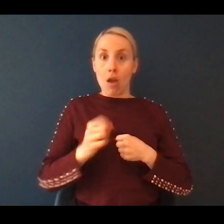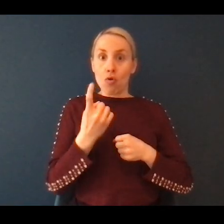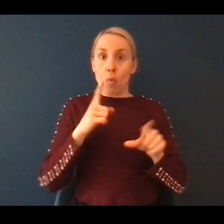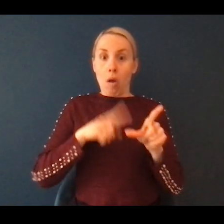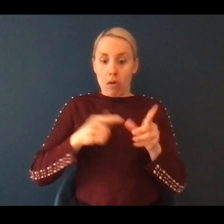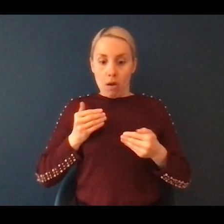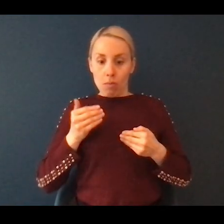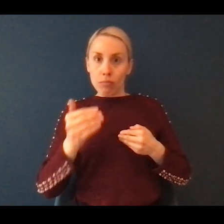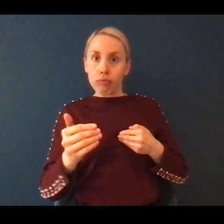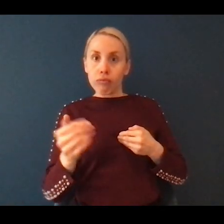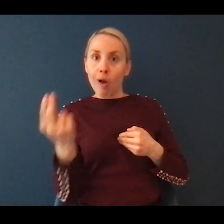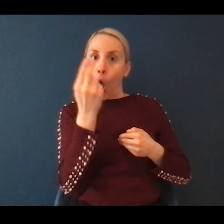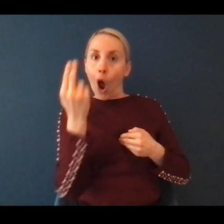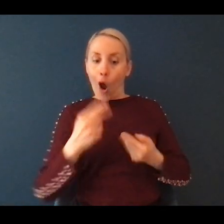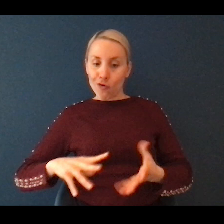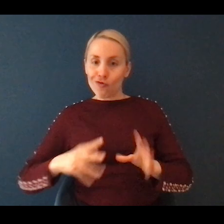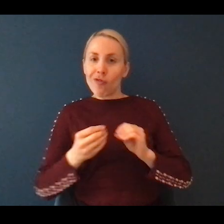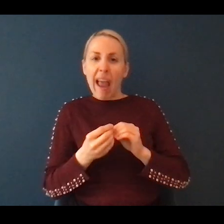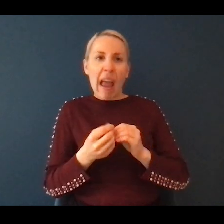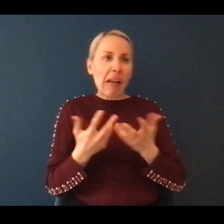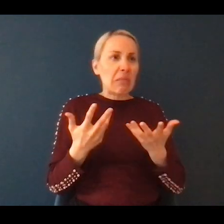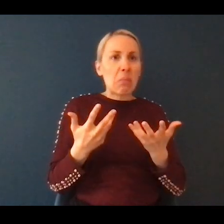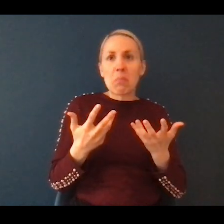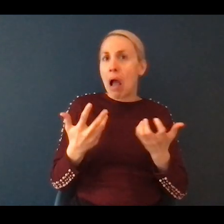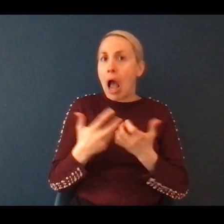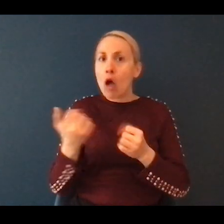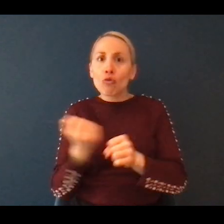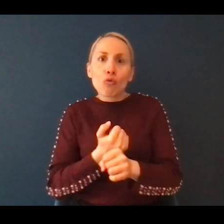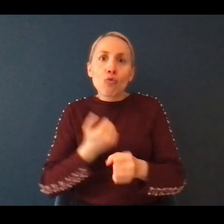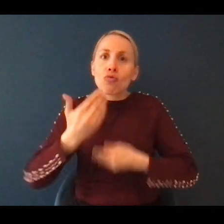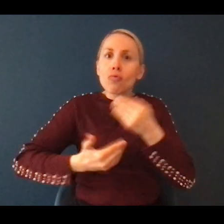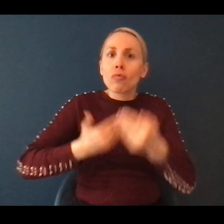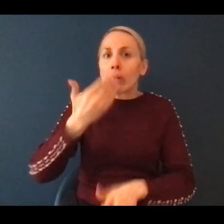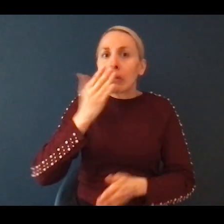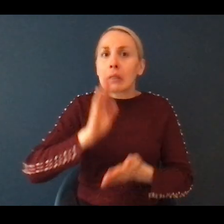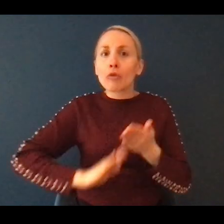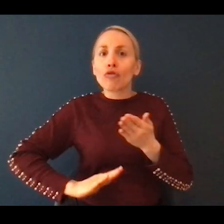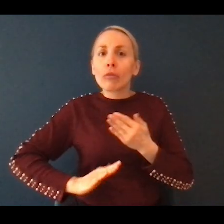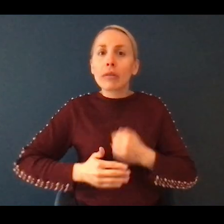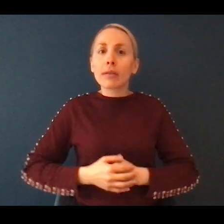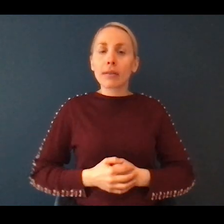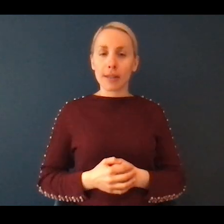that they had and then to reflect a little bit on what the impact has been and where